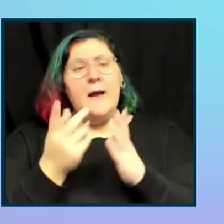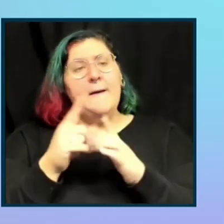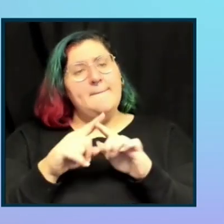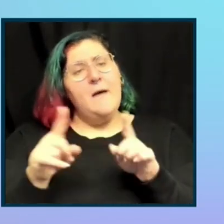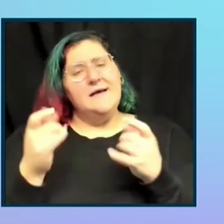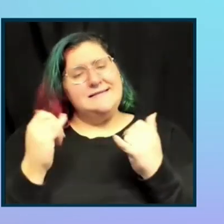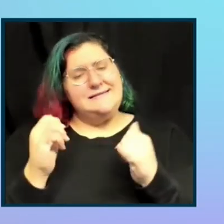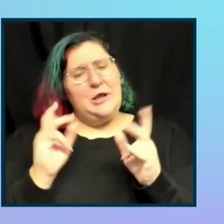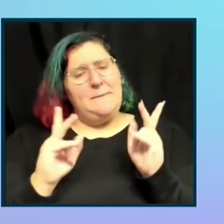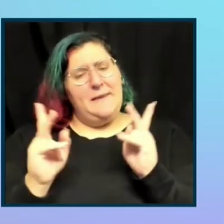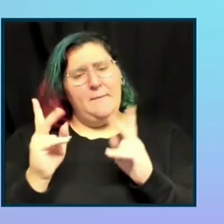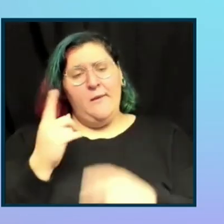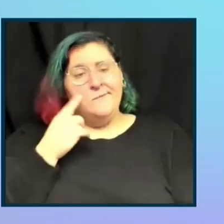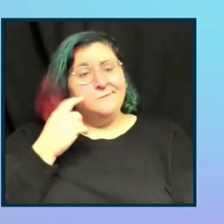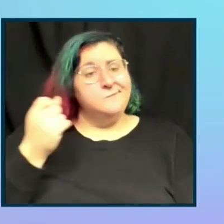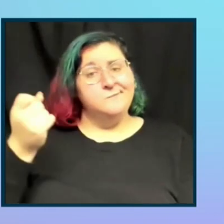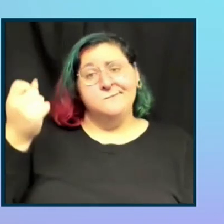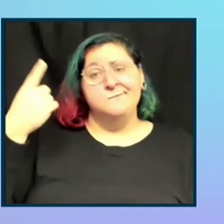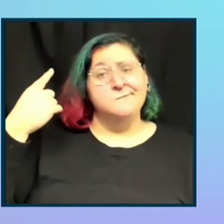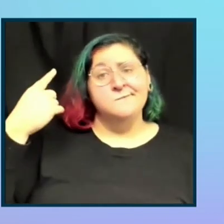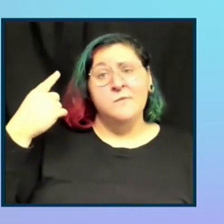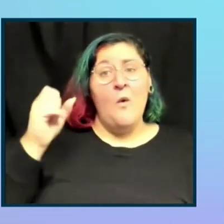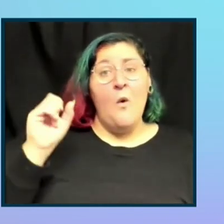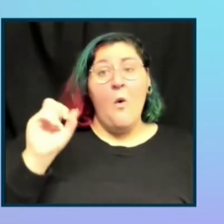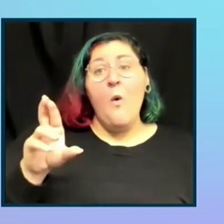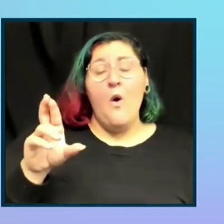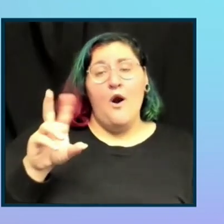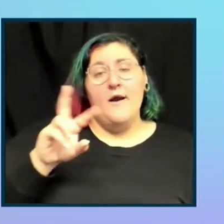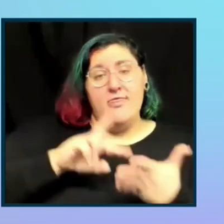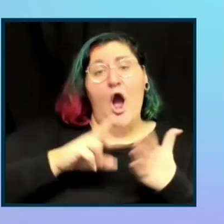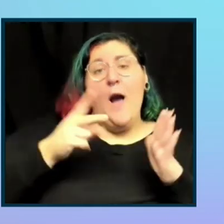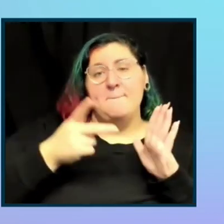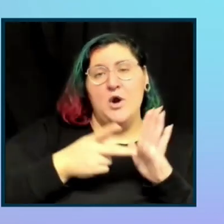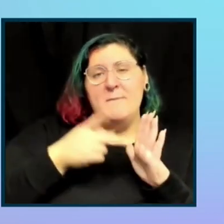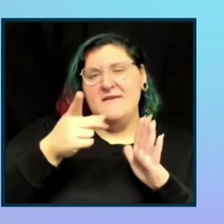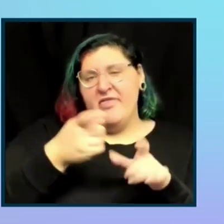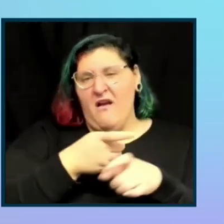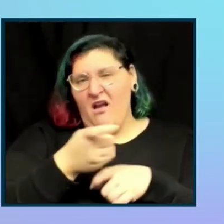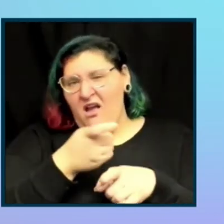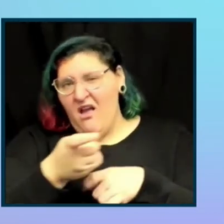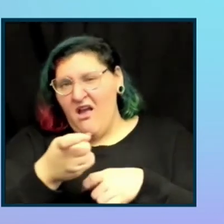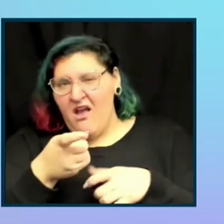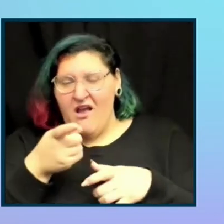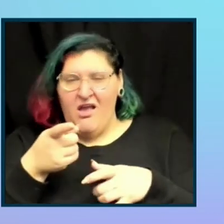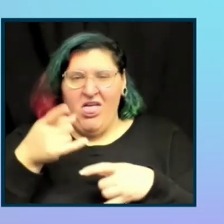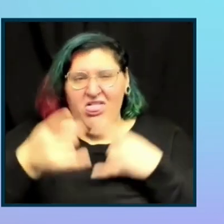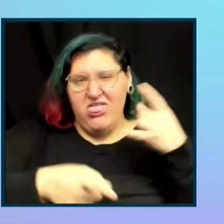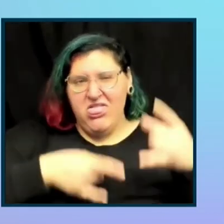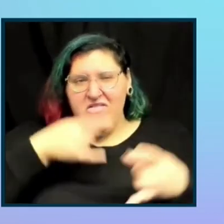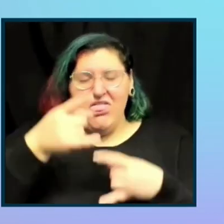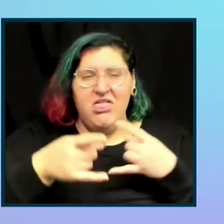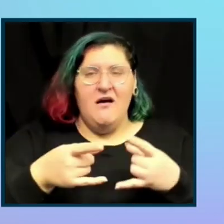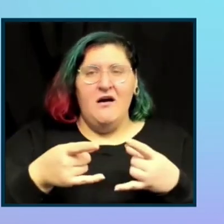or they're deliberately trolling, you know, in terms of they're not understanding why features are being implemented, that kind of thing.